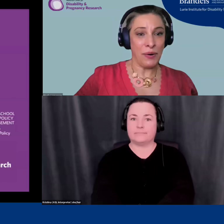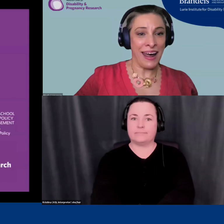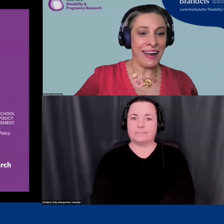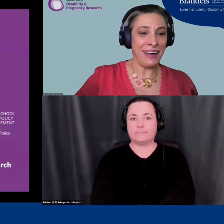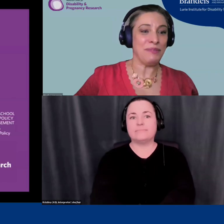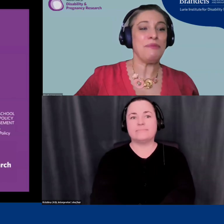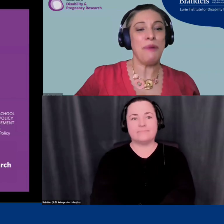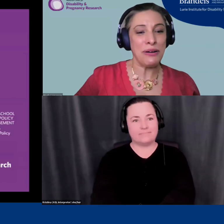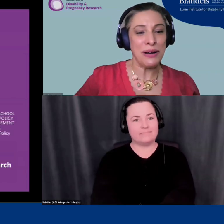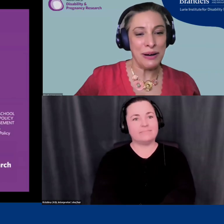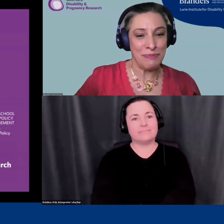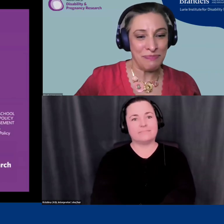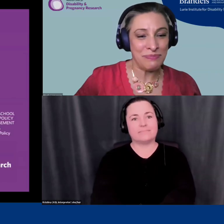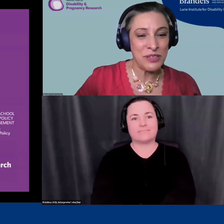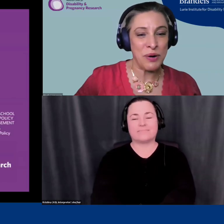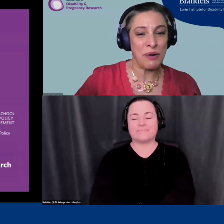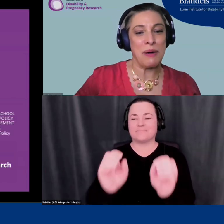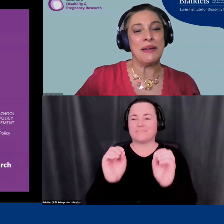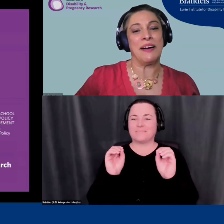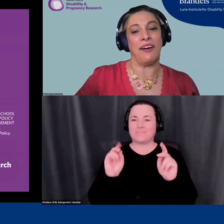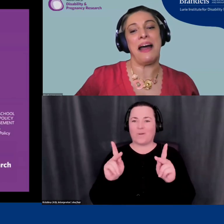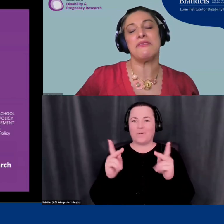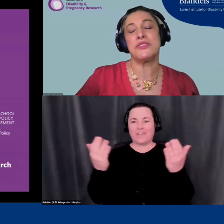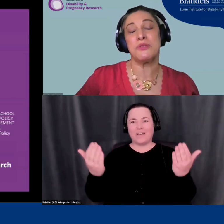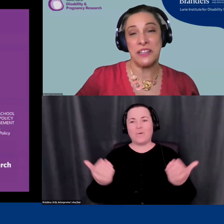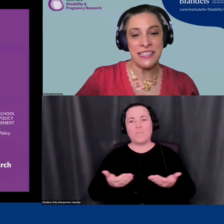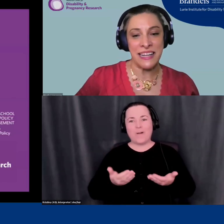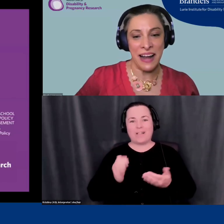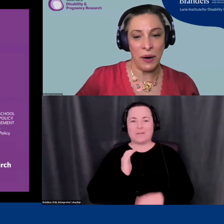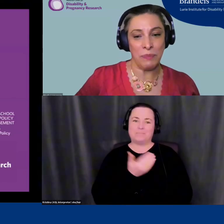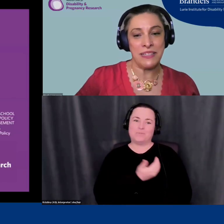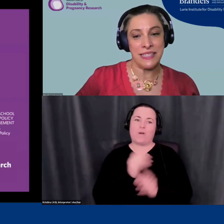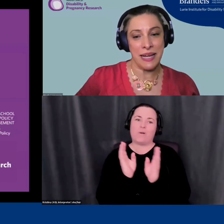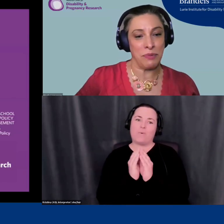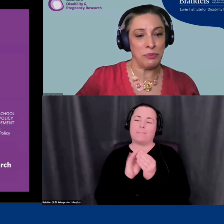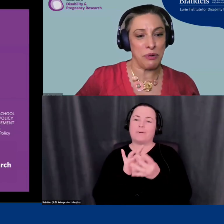Okay! Welcome to our webinar, : "How Doulas Can Help Disabled